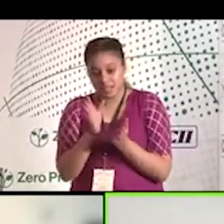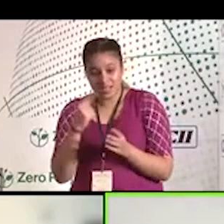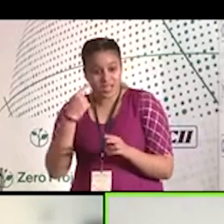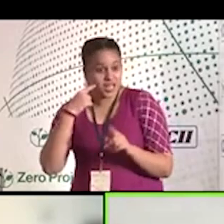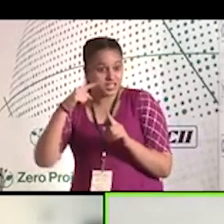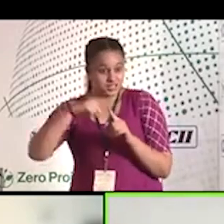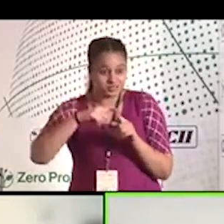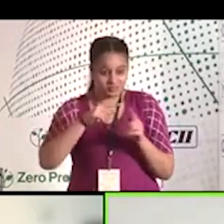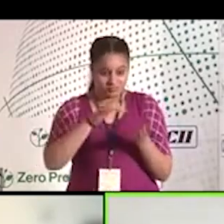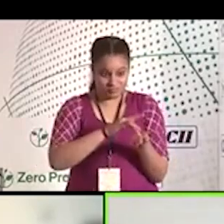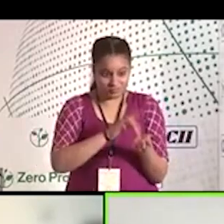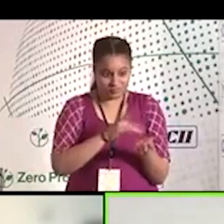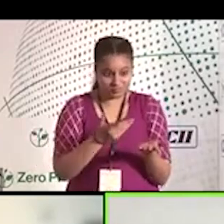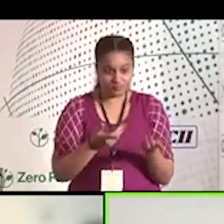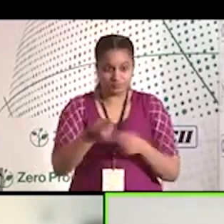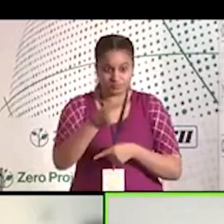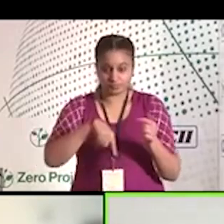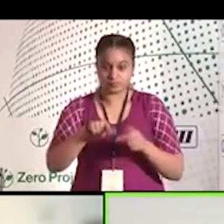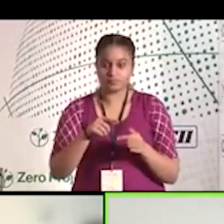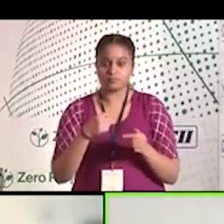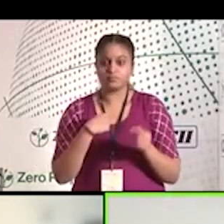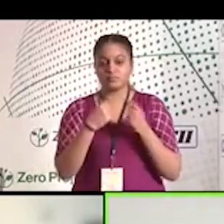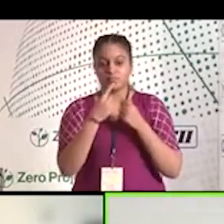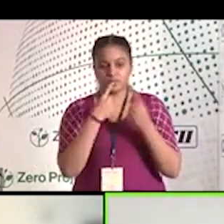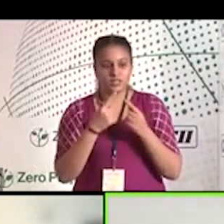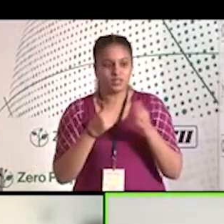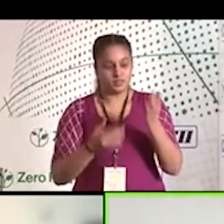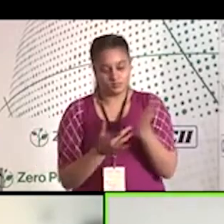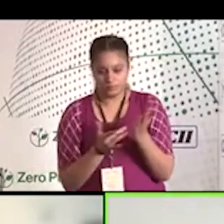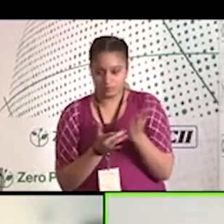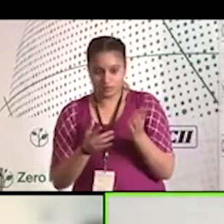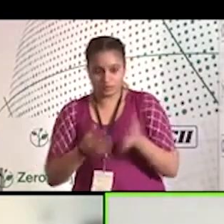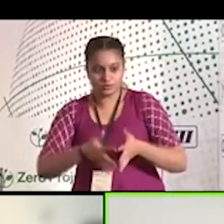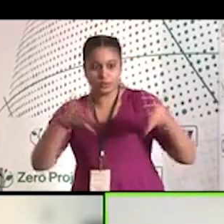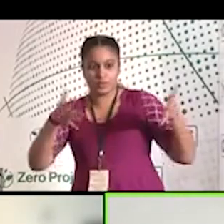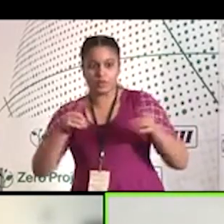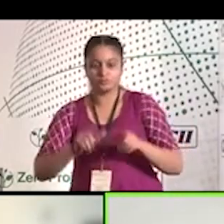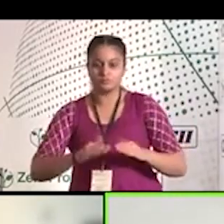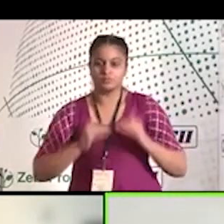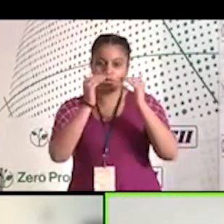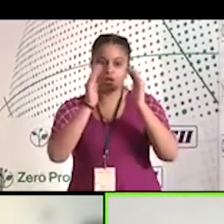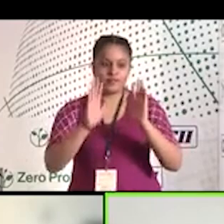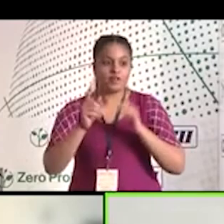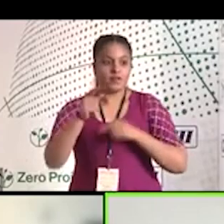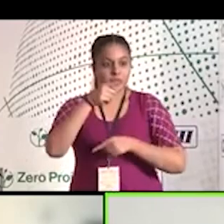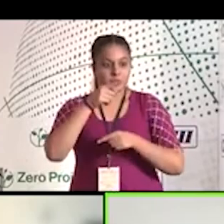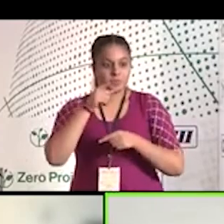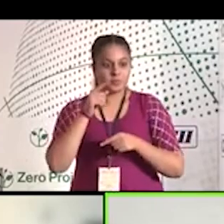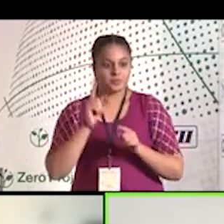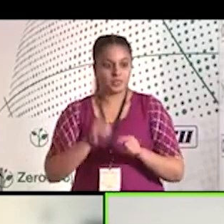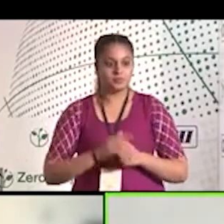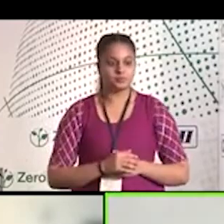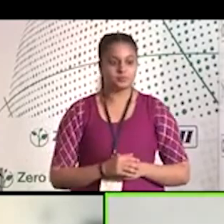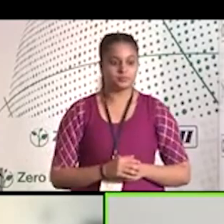So while we keep talking that technology is a huge leveler. It can also be excluding